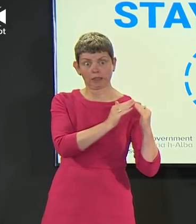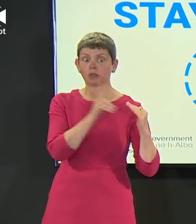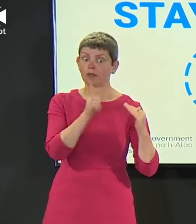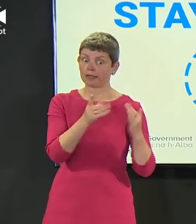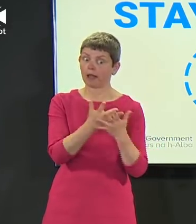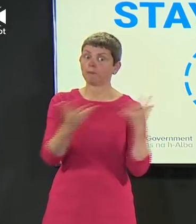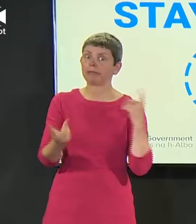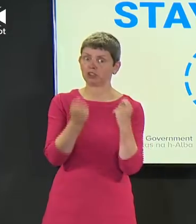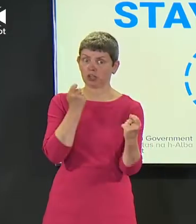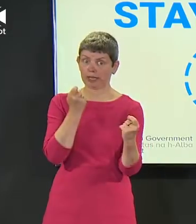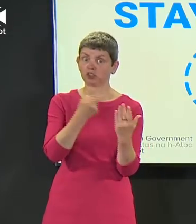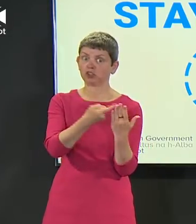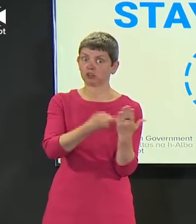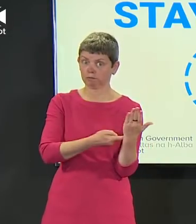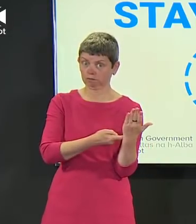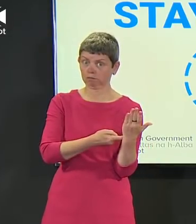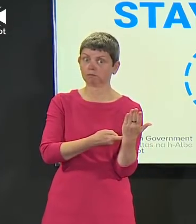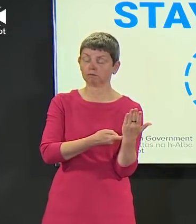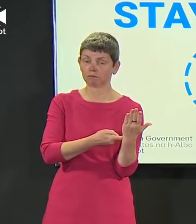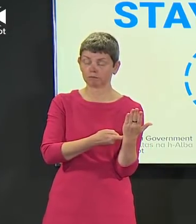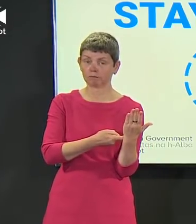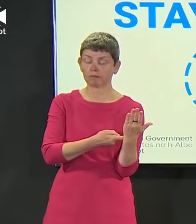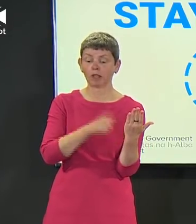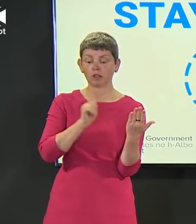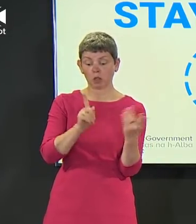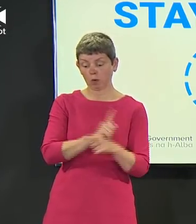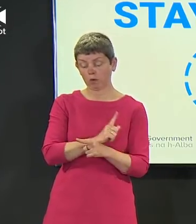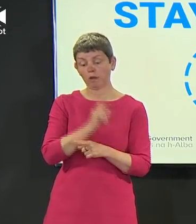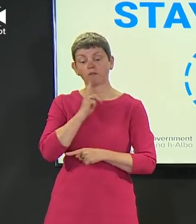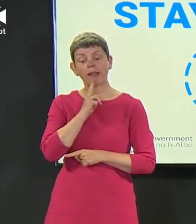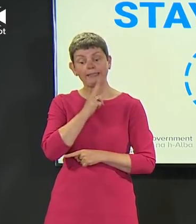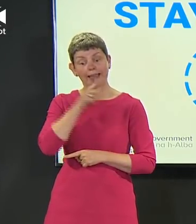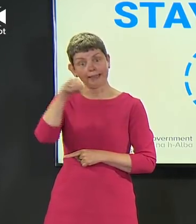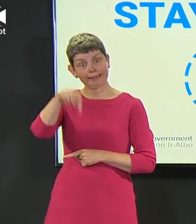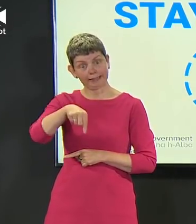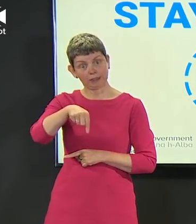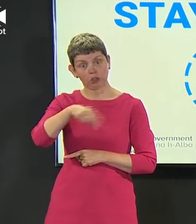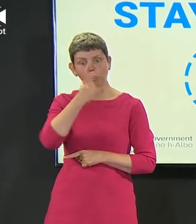meeting limit so in summary from the end of this week you'll be able to meet up with family and